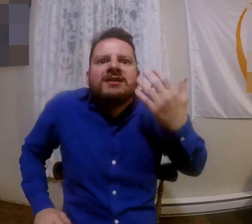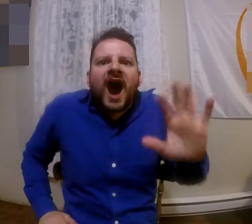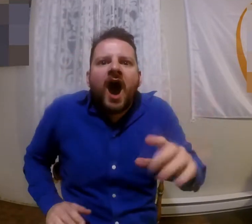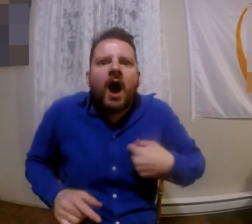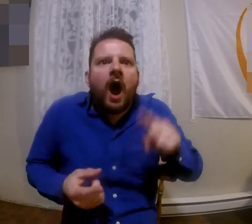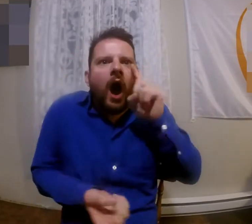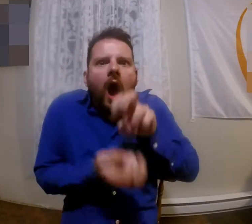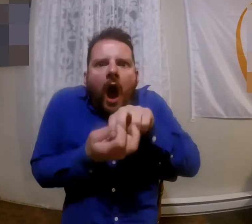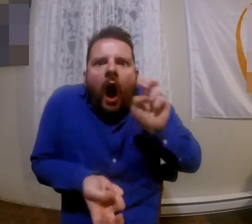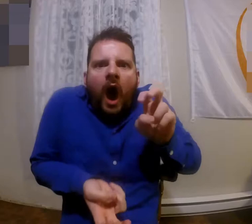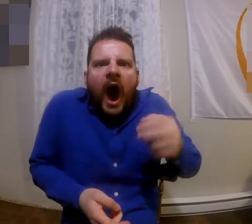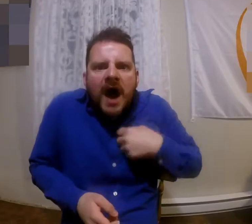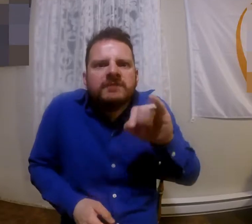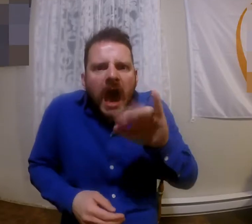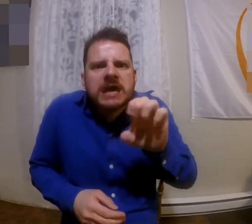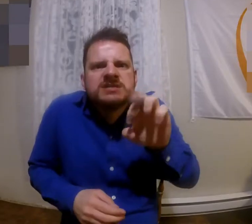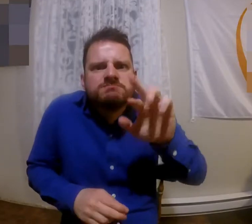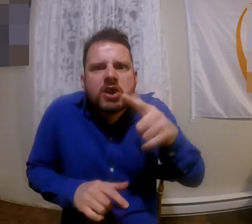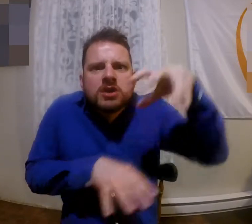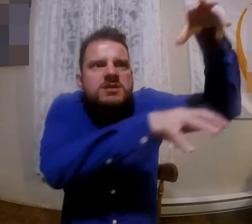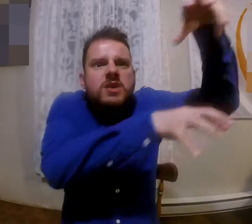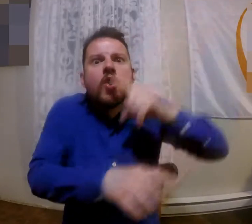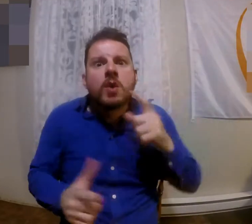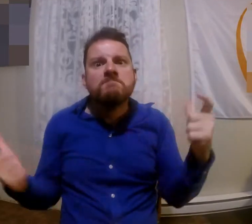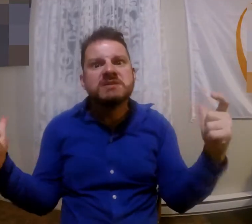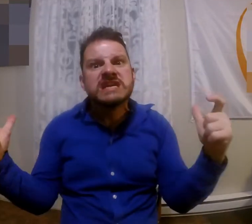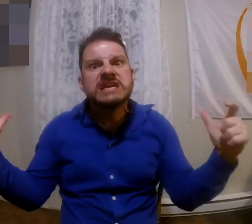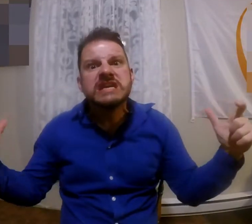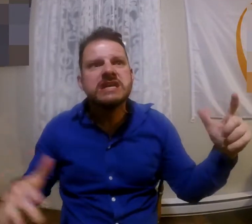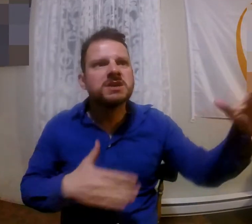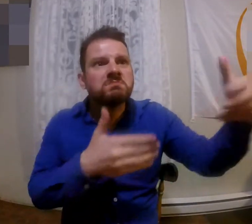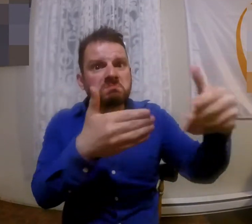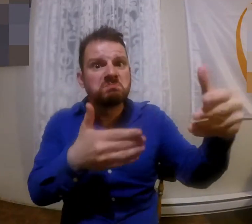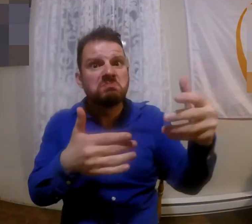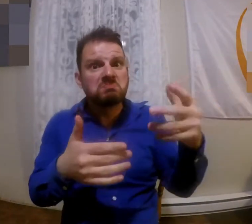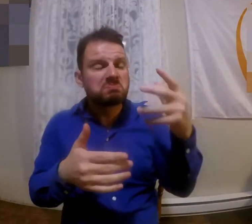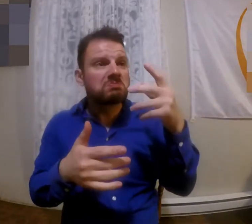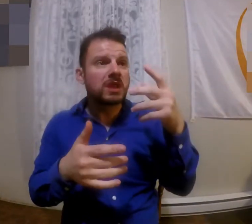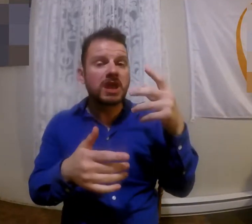Oh my God! What a breathtaking to see the iceberg! It was huge!